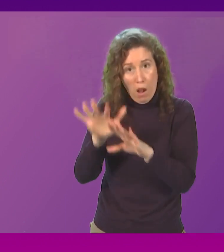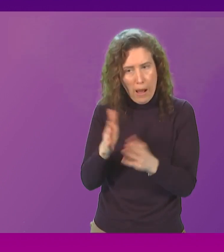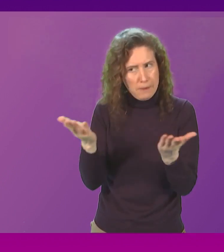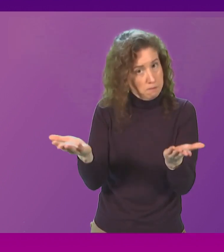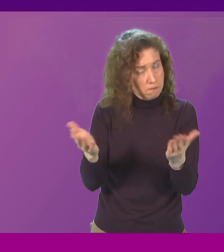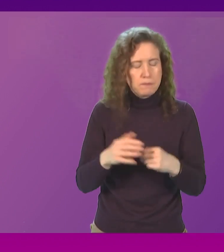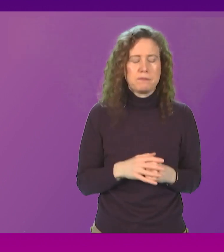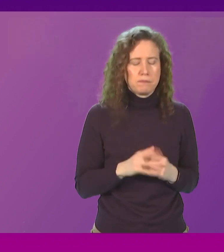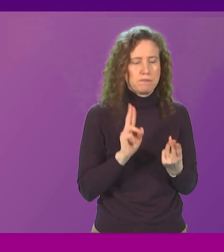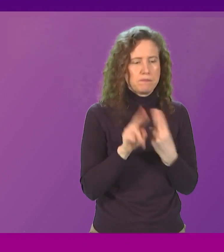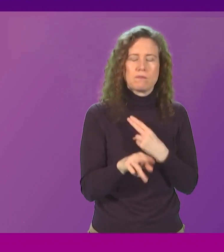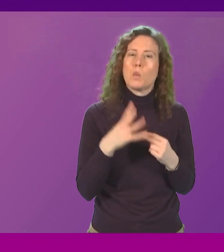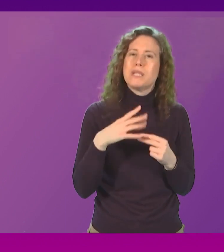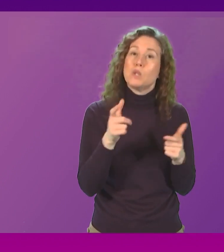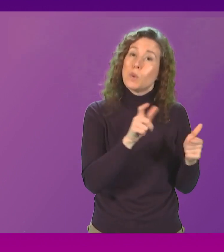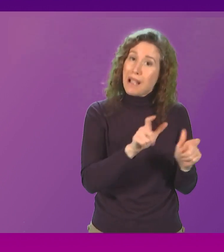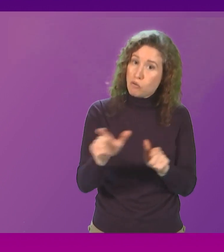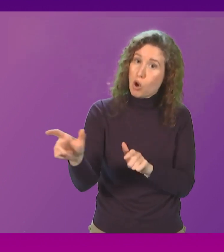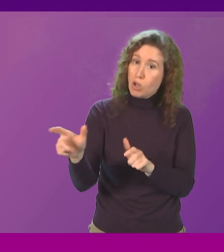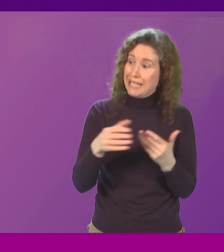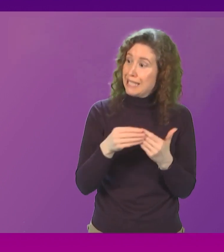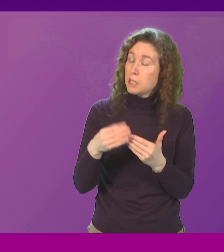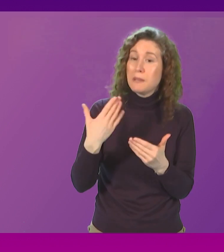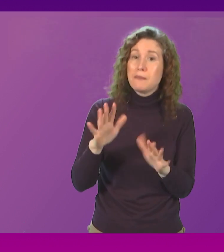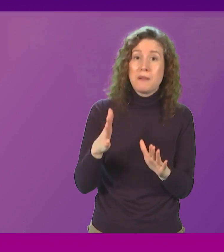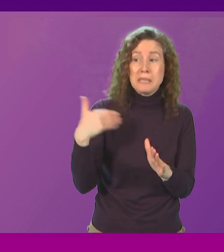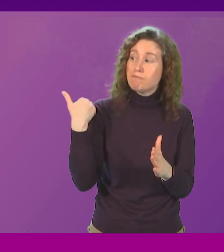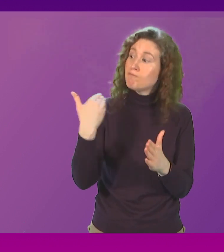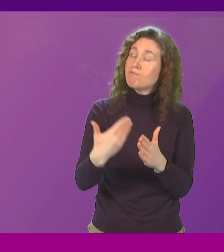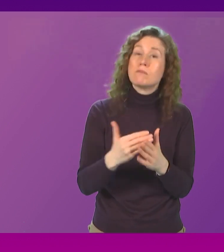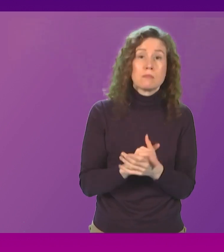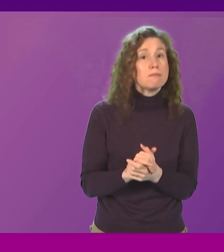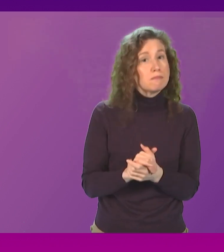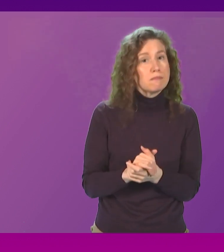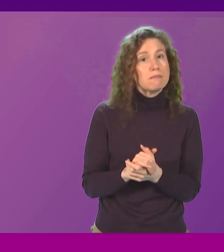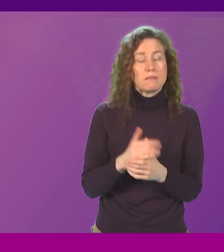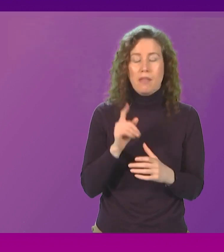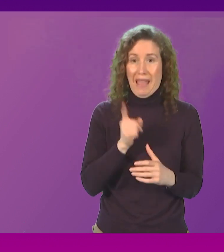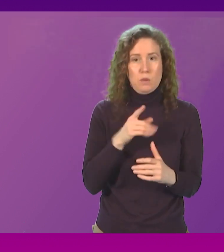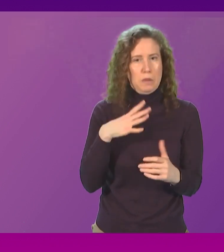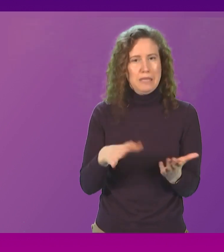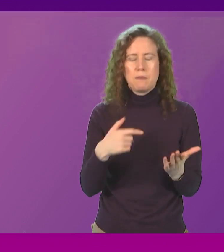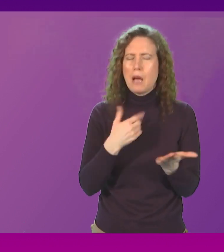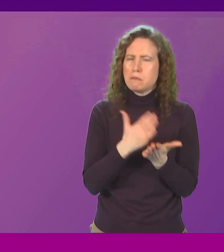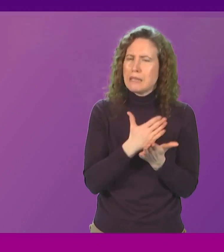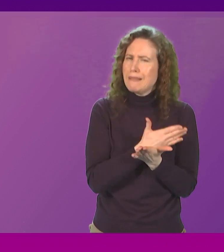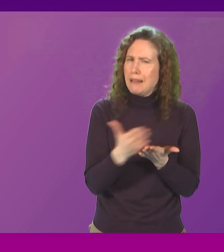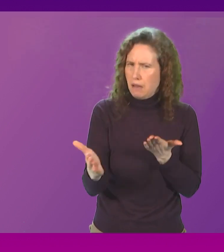We need to continue the kind of leadership that we have been showing on this issue.